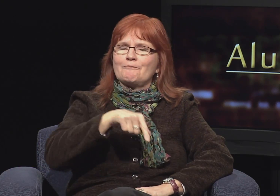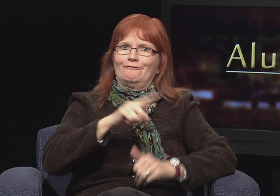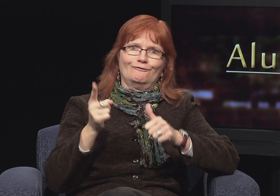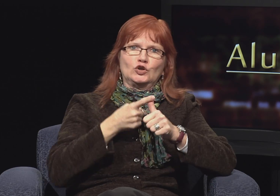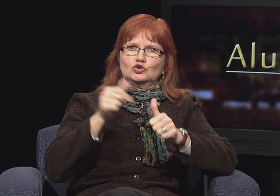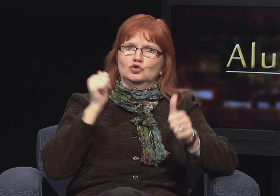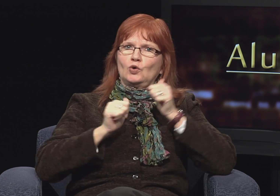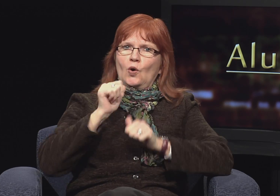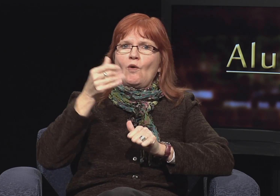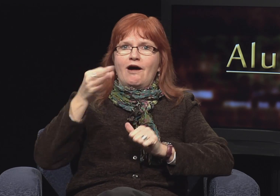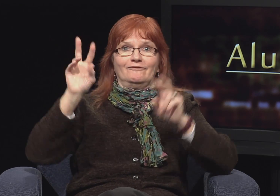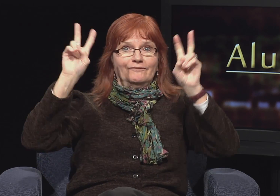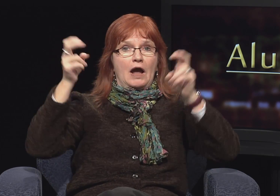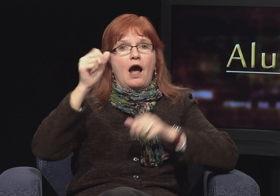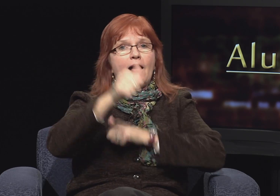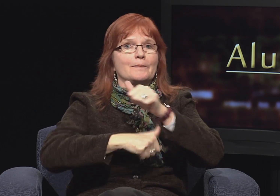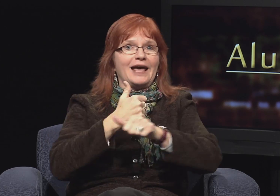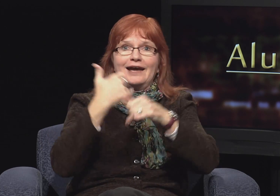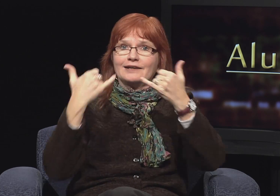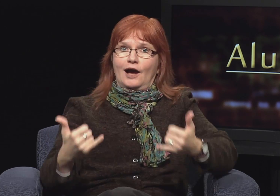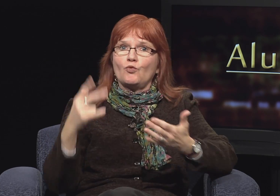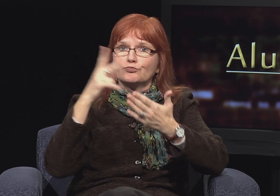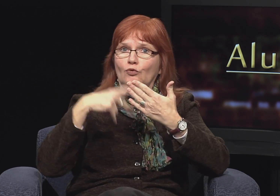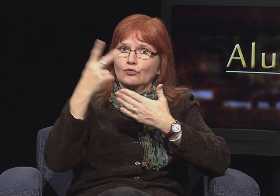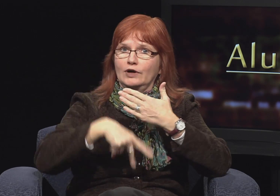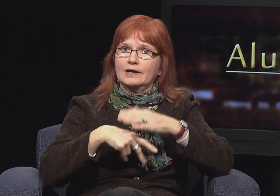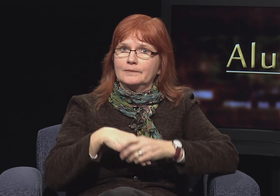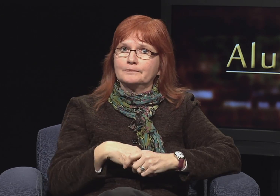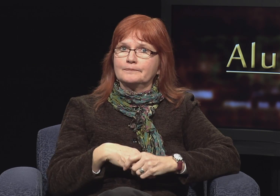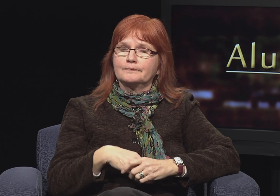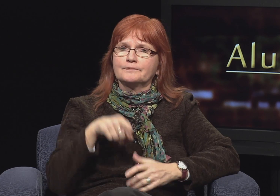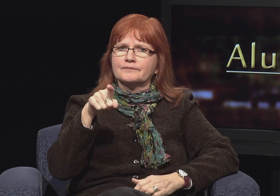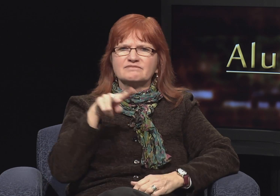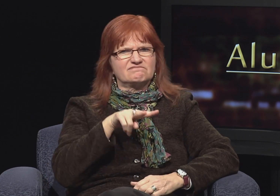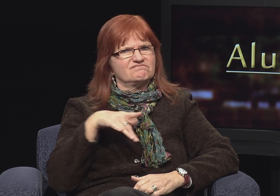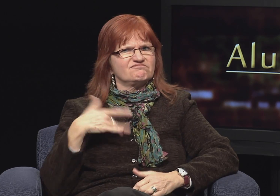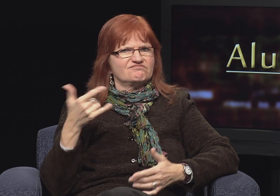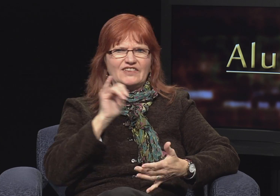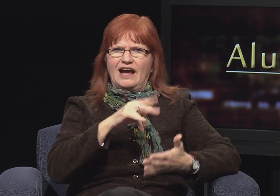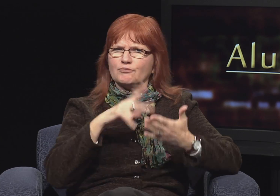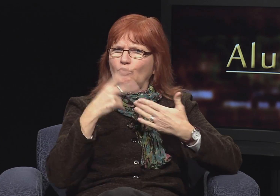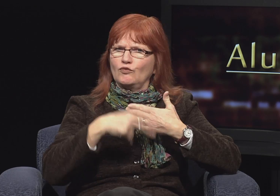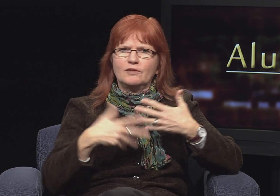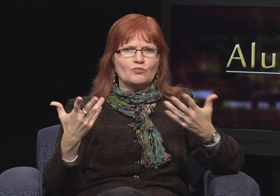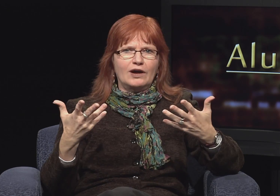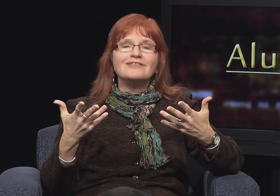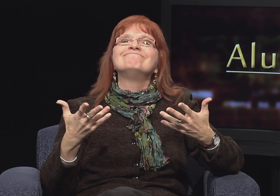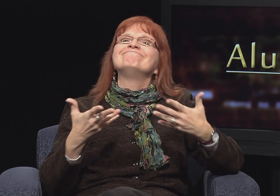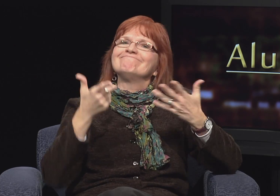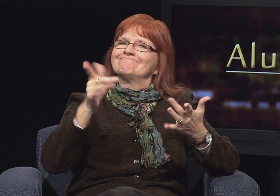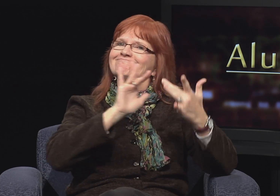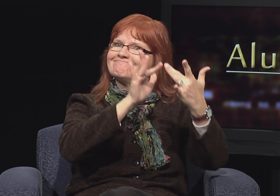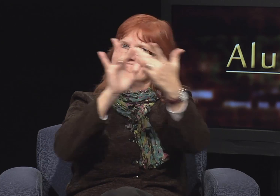Welcome to the first episode of Alumni NOW. The goal of this program is to keep you, our alumni,